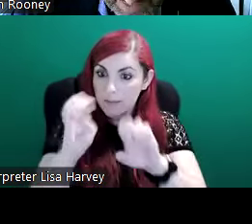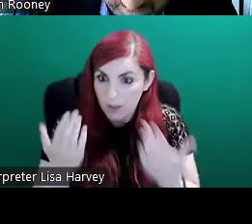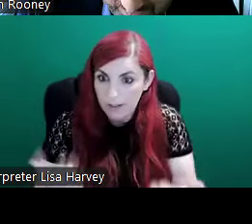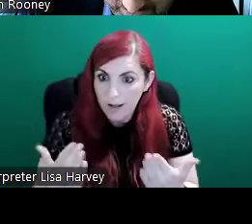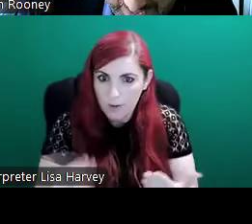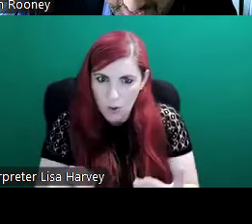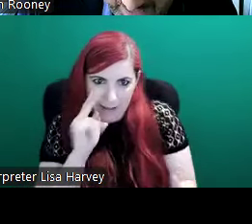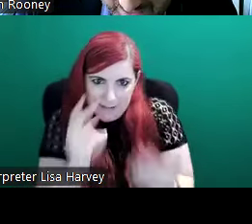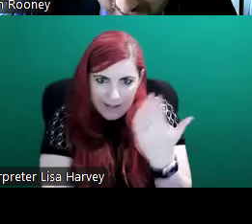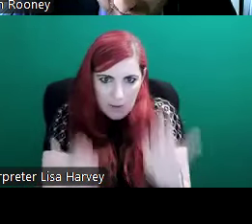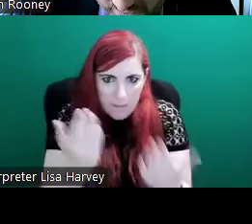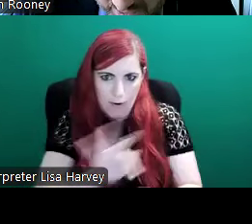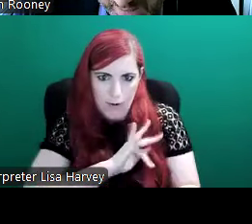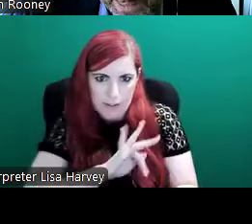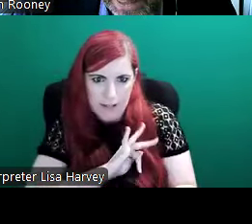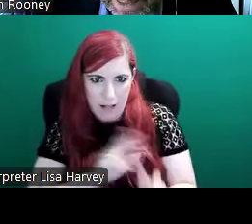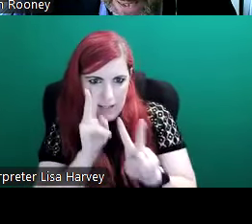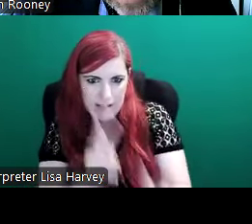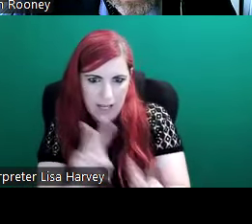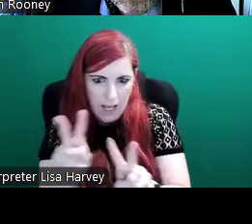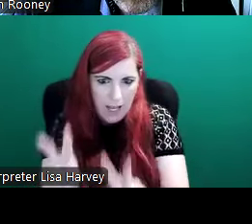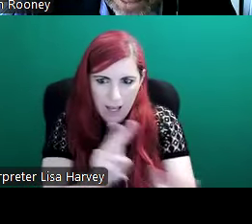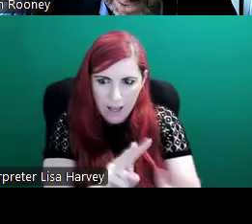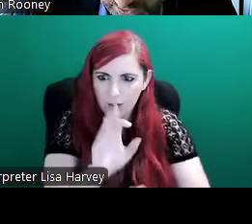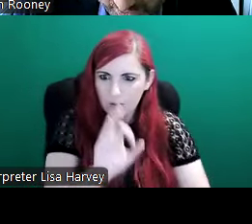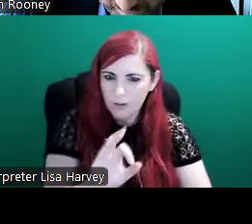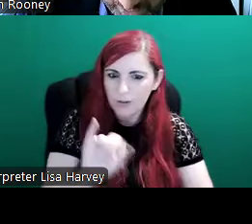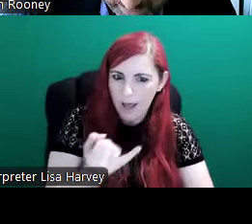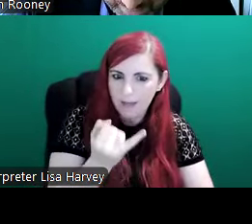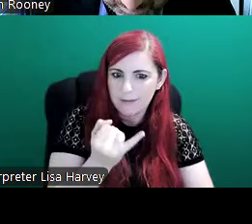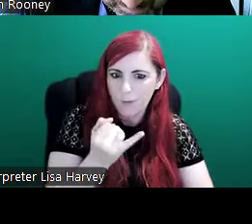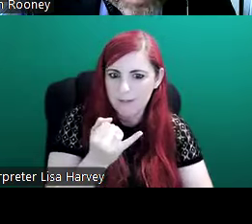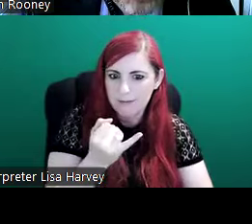yourselves and see that Jellett was typically exacting in the execution of both.